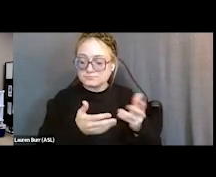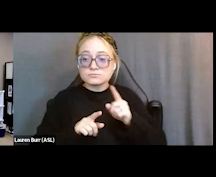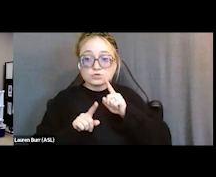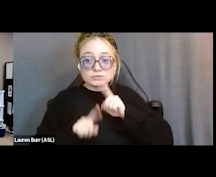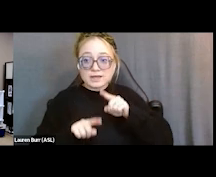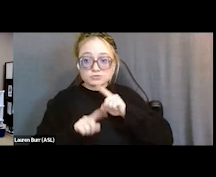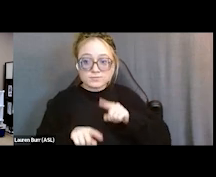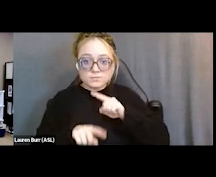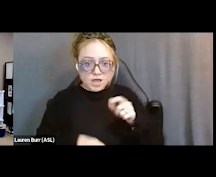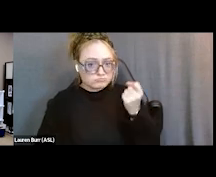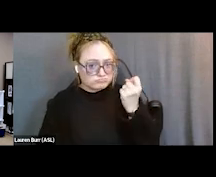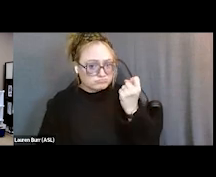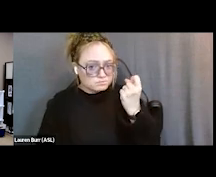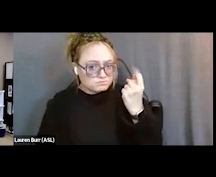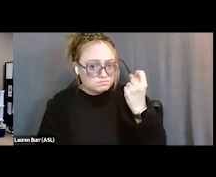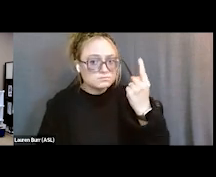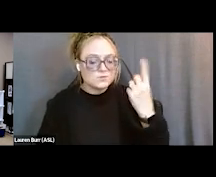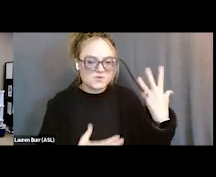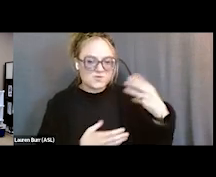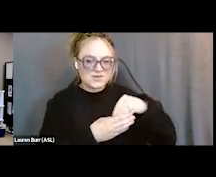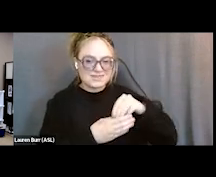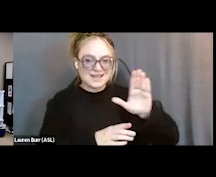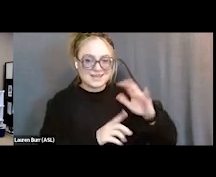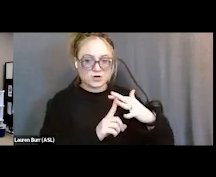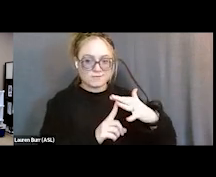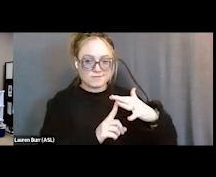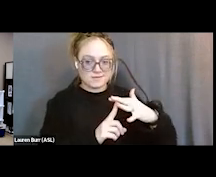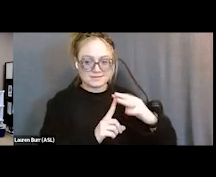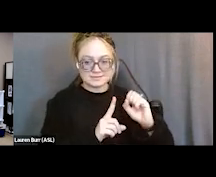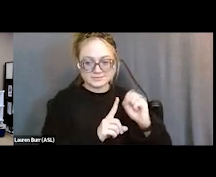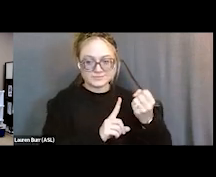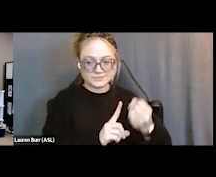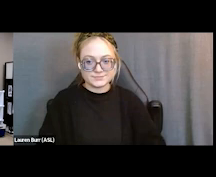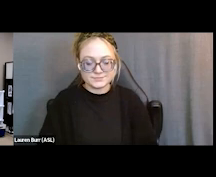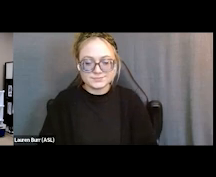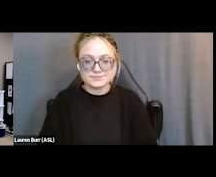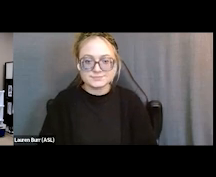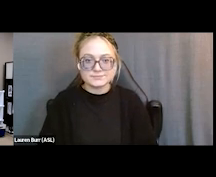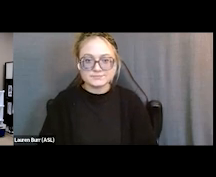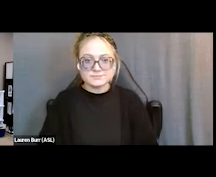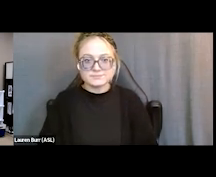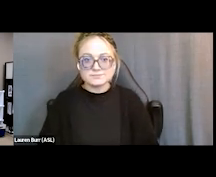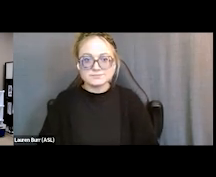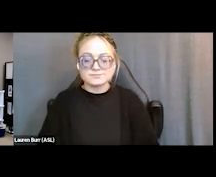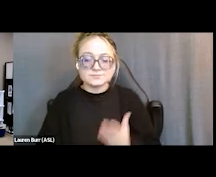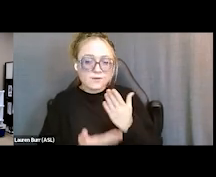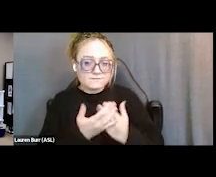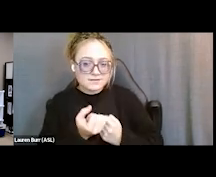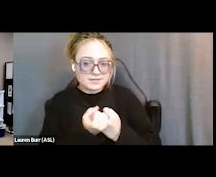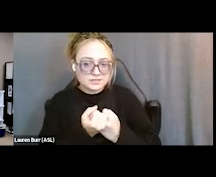understandable within their context or situation. So validation requires a nonjudgmental attitude